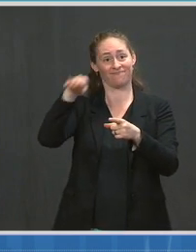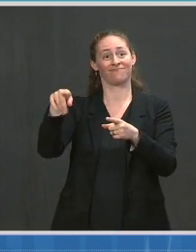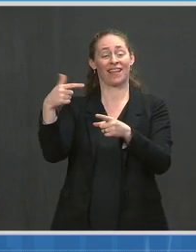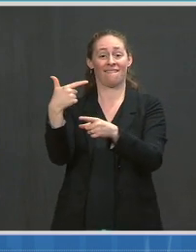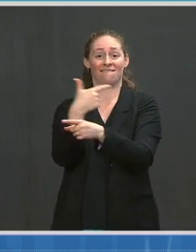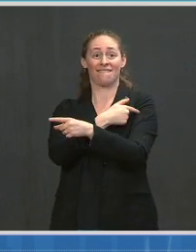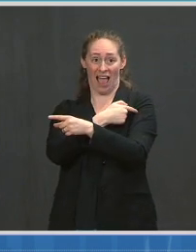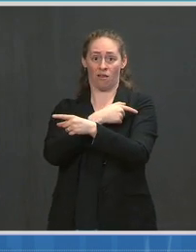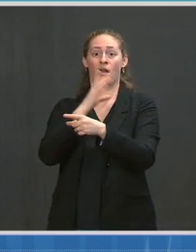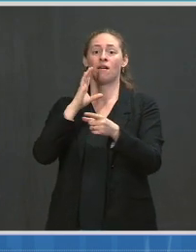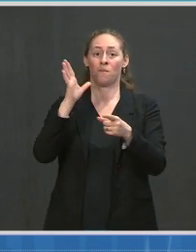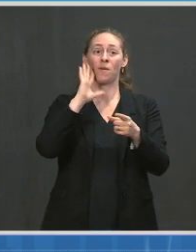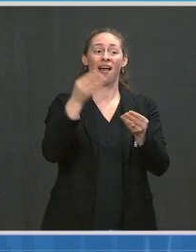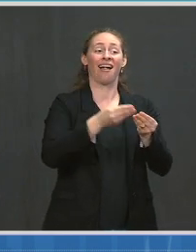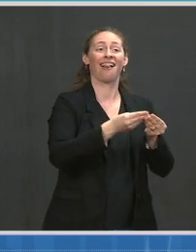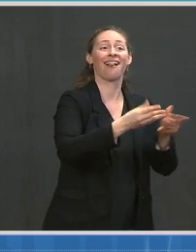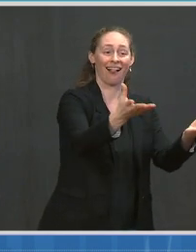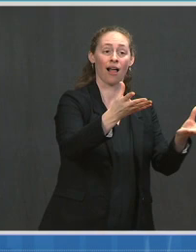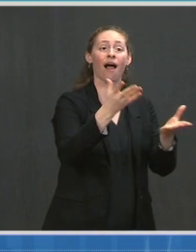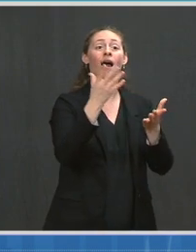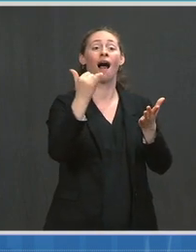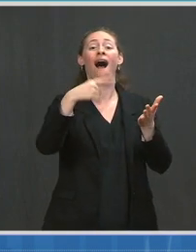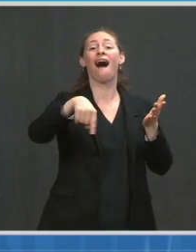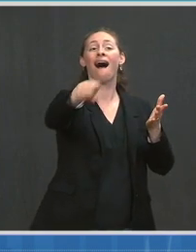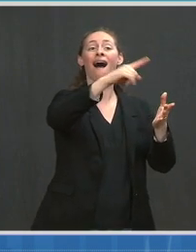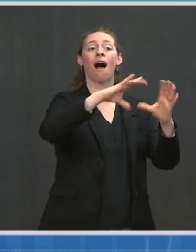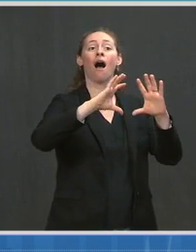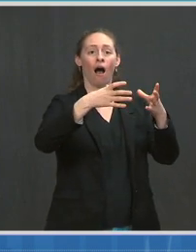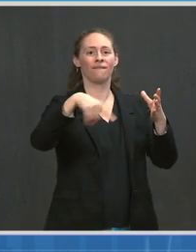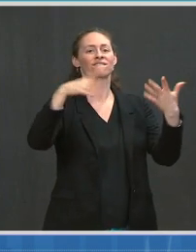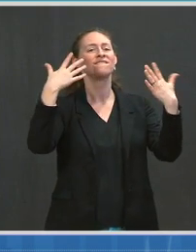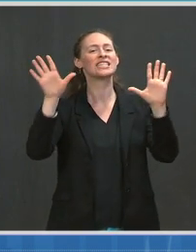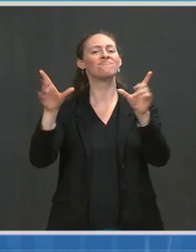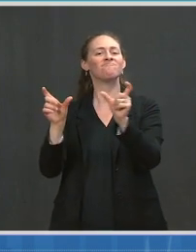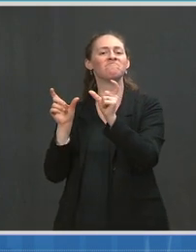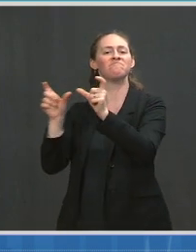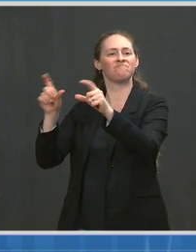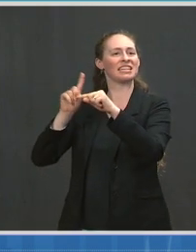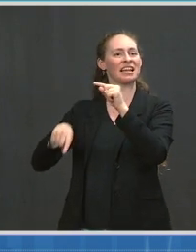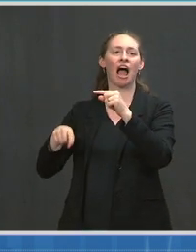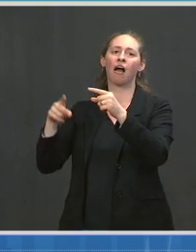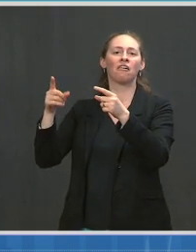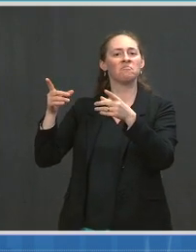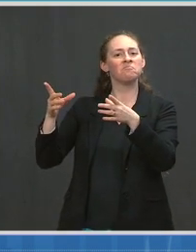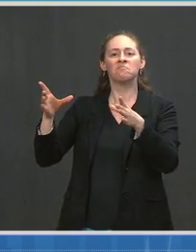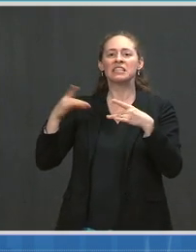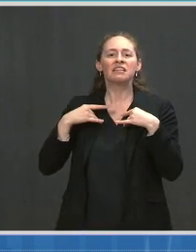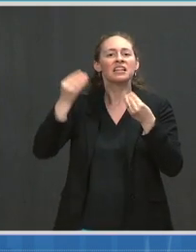that they were protected against clinically apparent disease. But the prevailing question is,